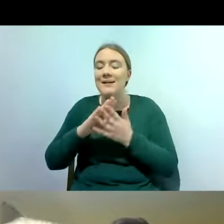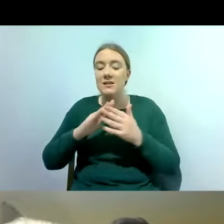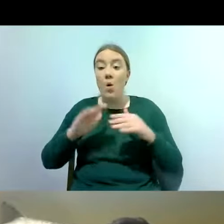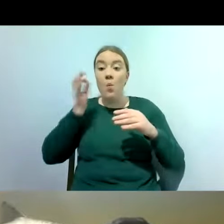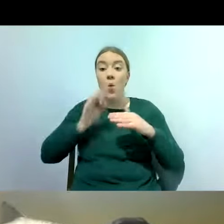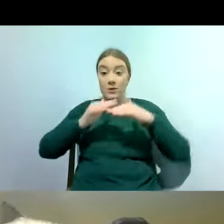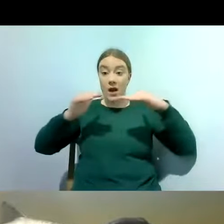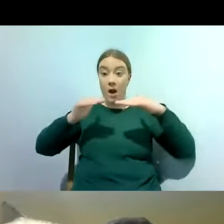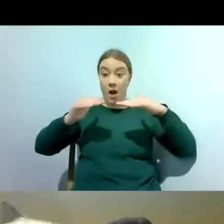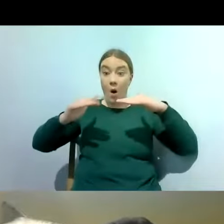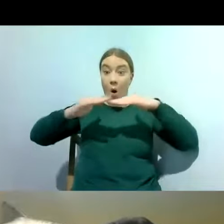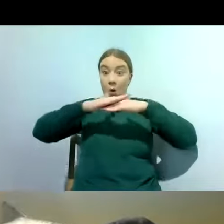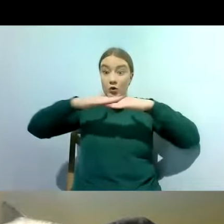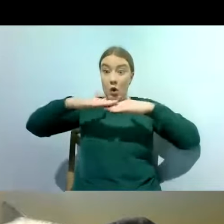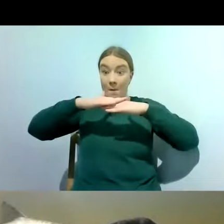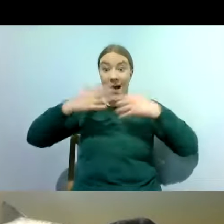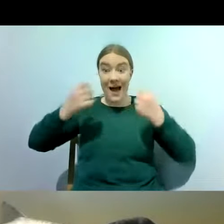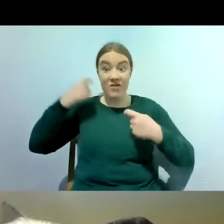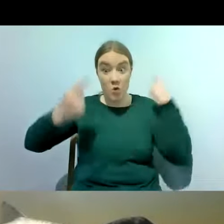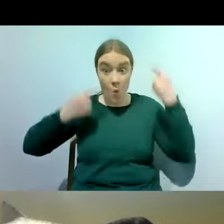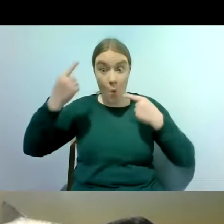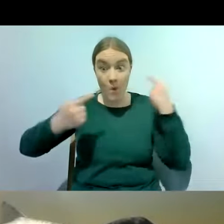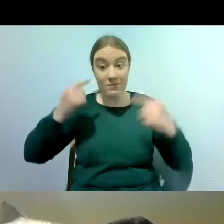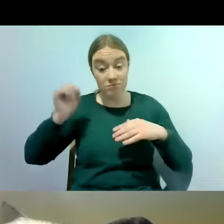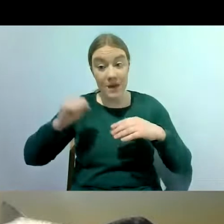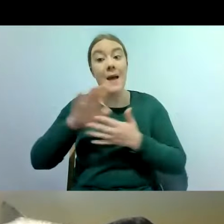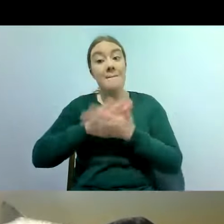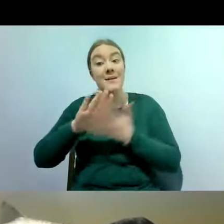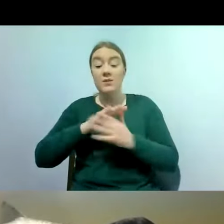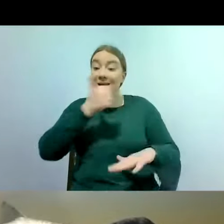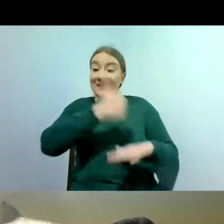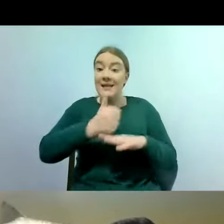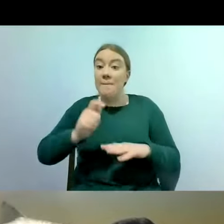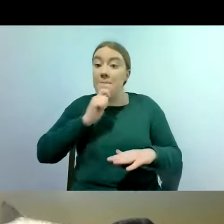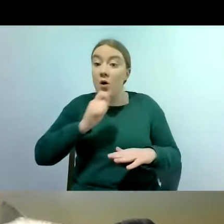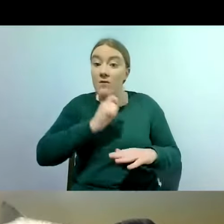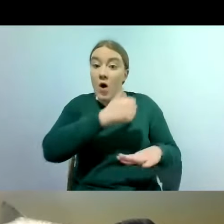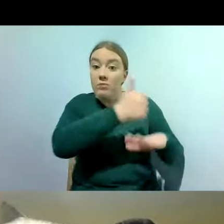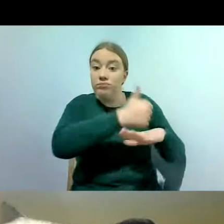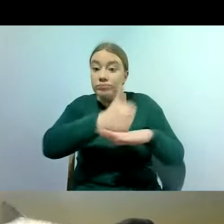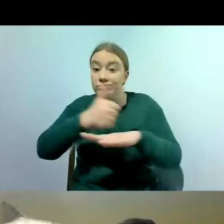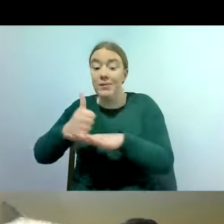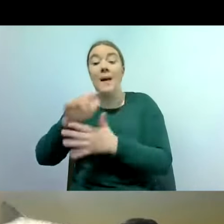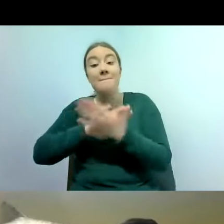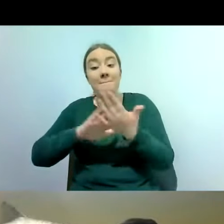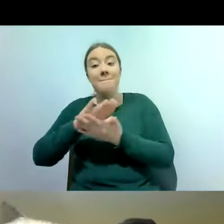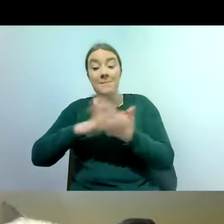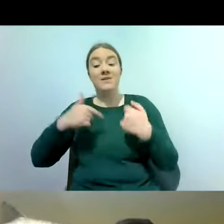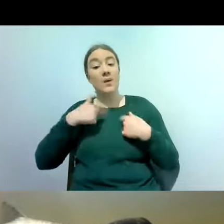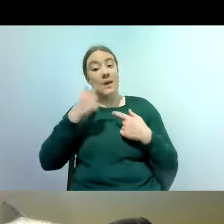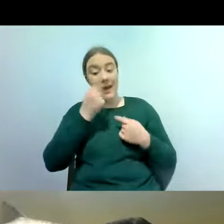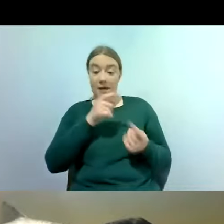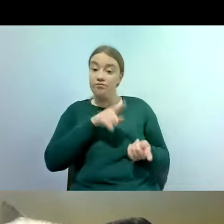a noisy affair so by installing microphones on the riverbank like this one we're able to um uh record